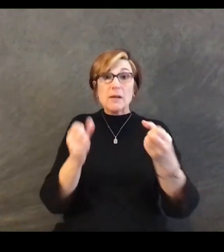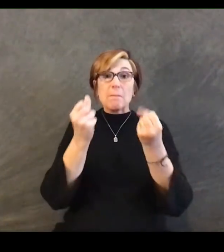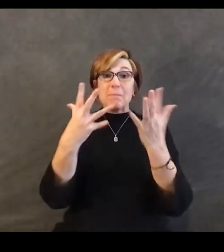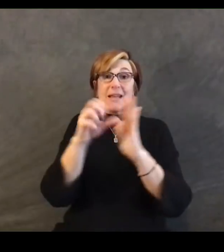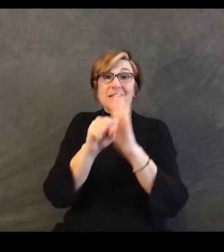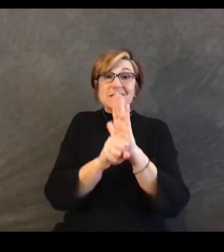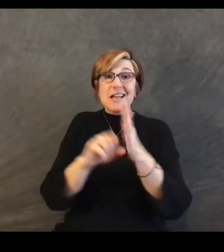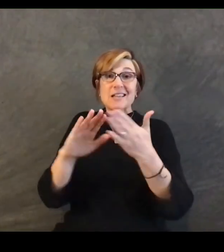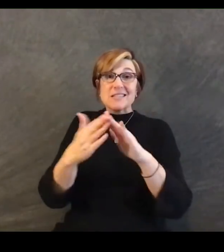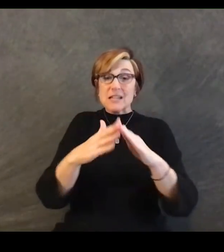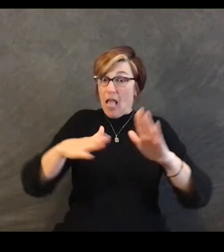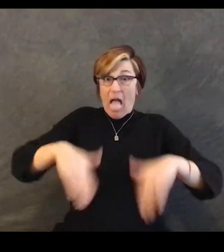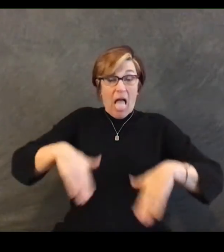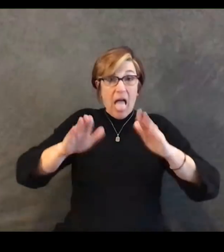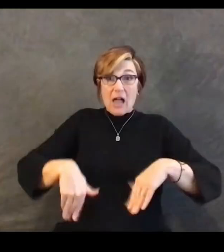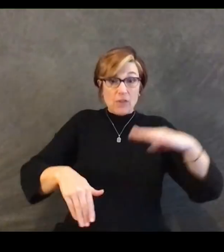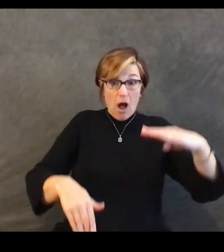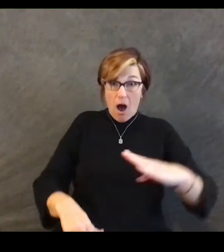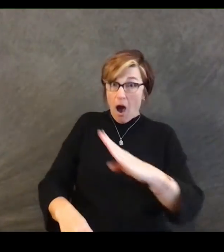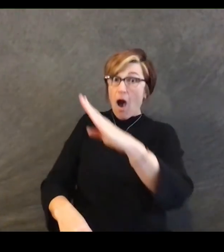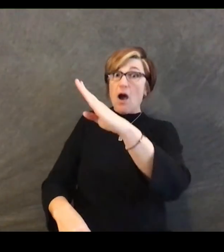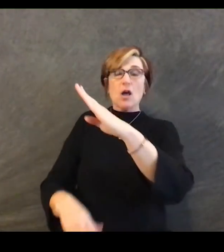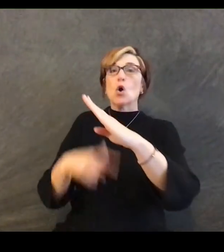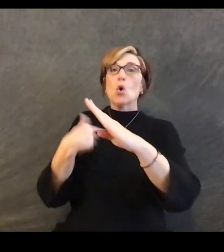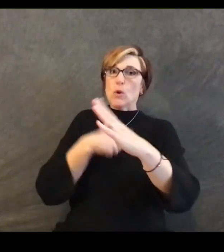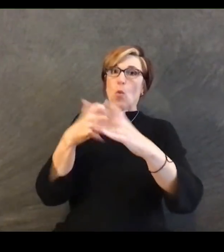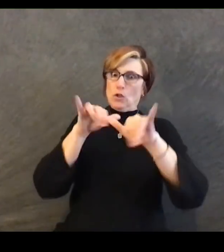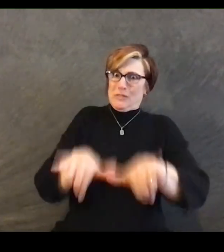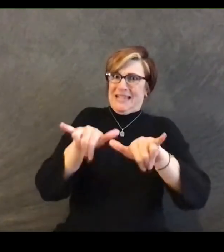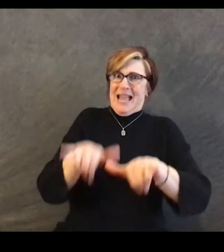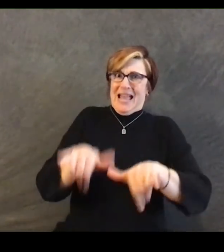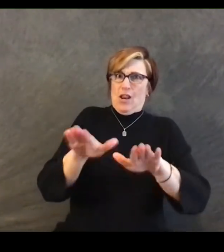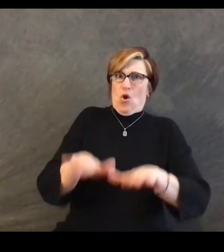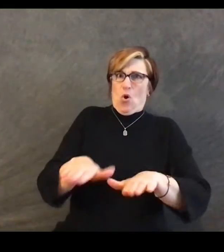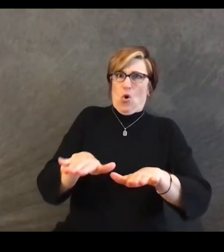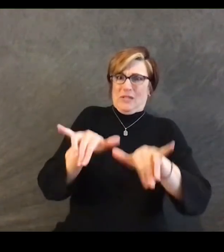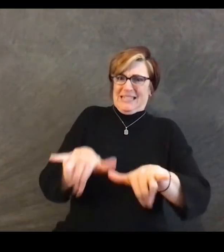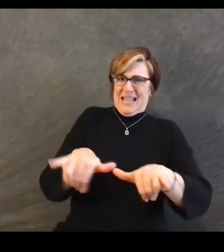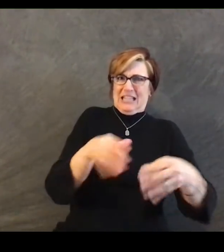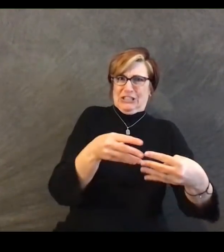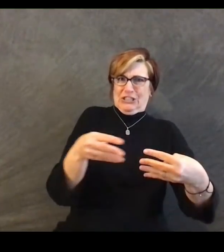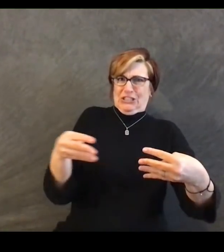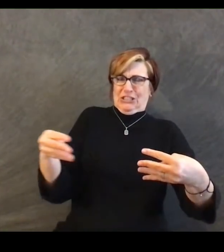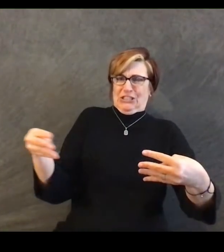spike to prevent them from getting that spike and the answer to that is